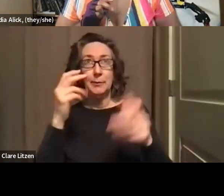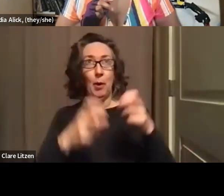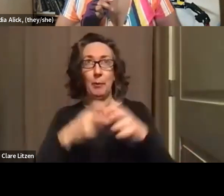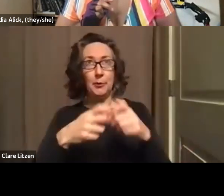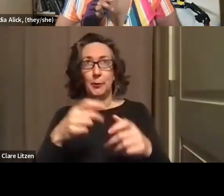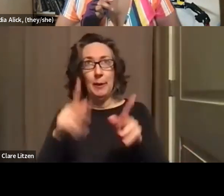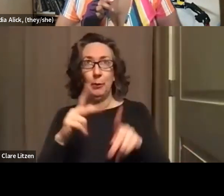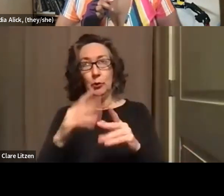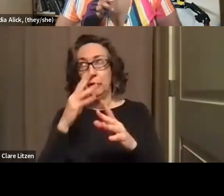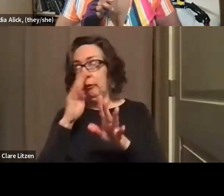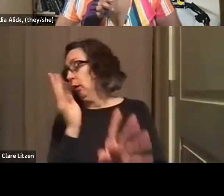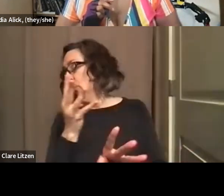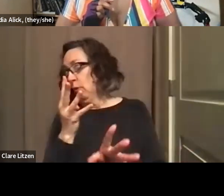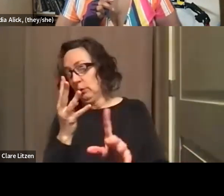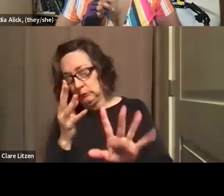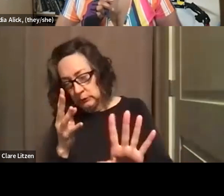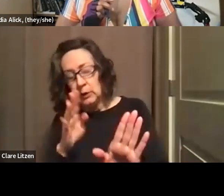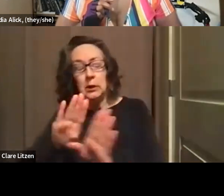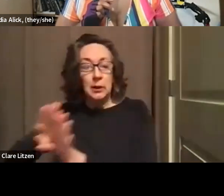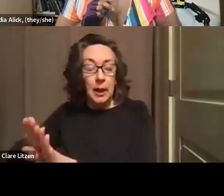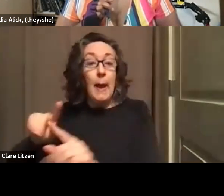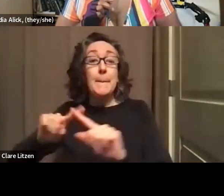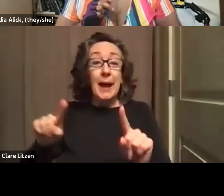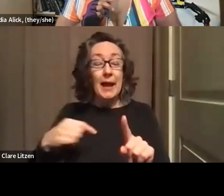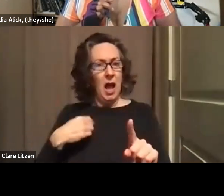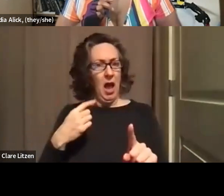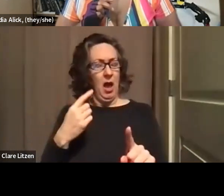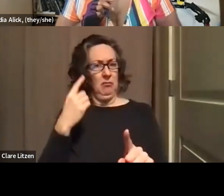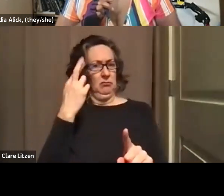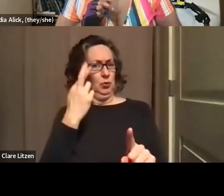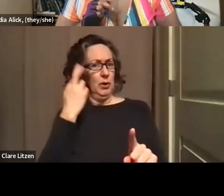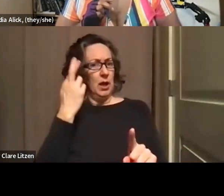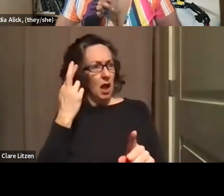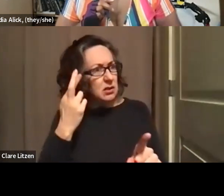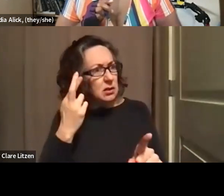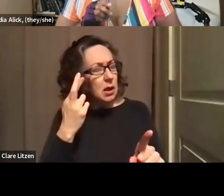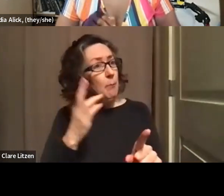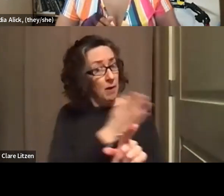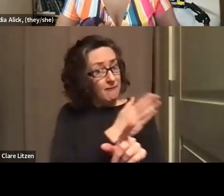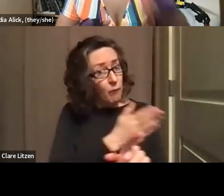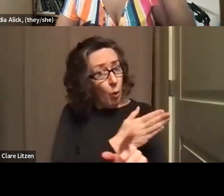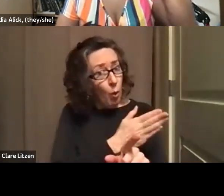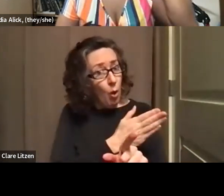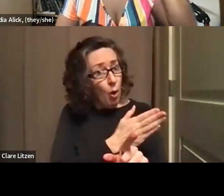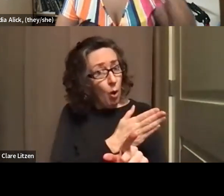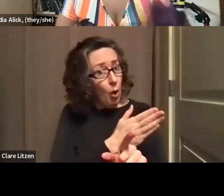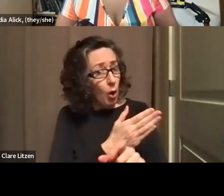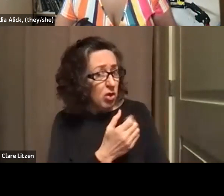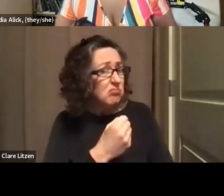And I found that that kind of reception that I had before the uprising in 2020, and the